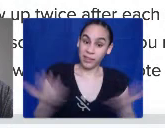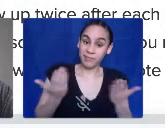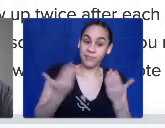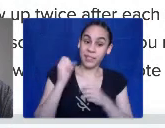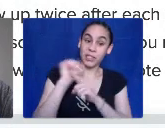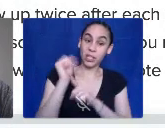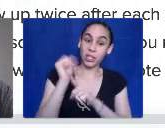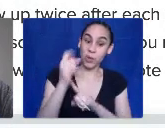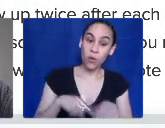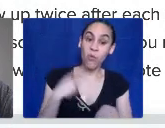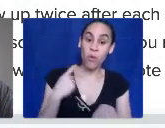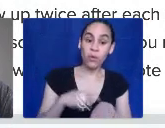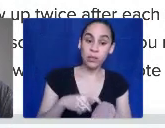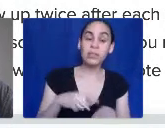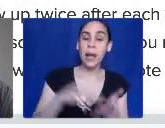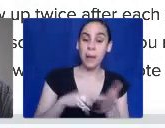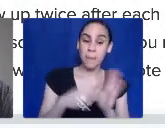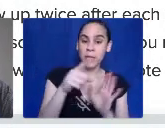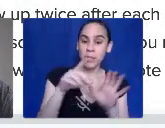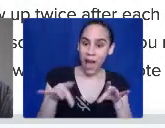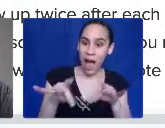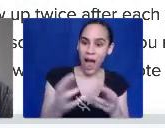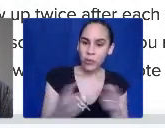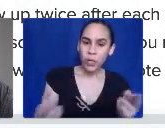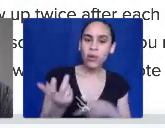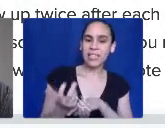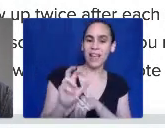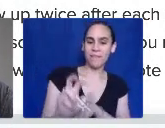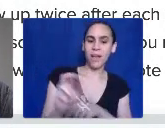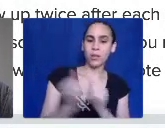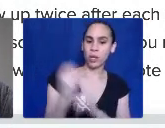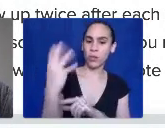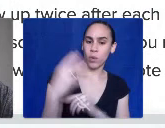to invest in that super important um most laptops do have a pretty good video camera